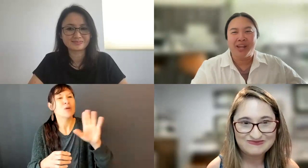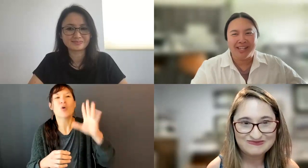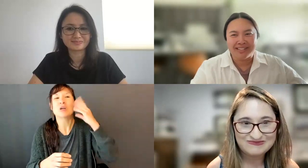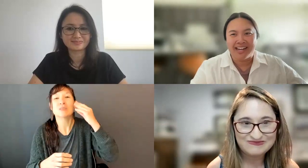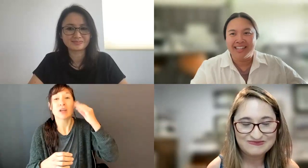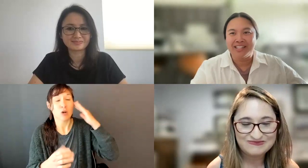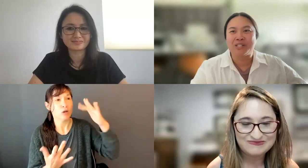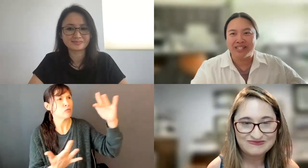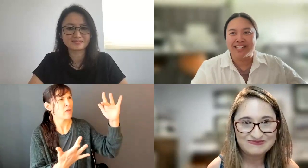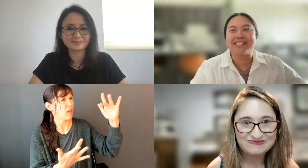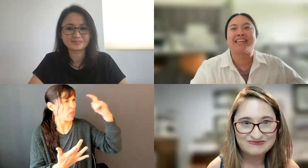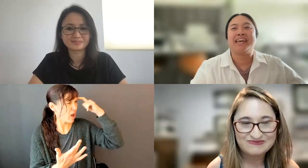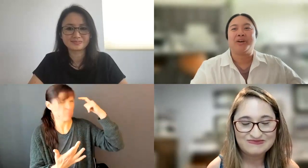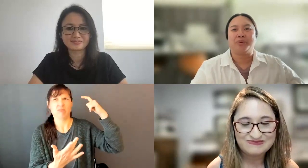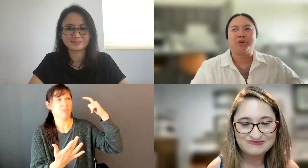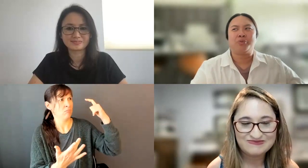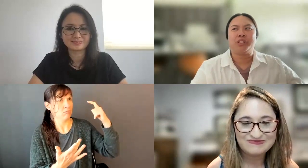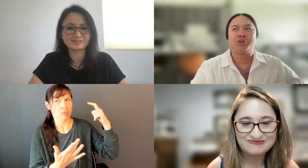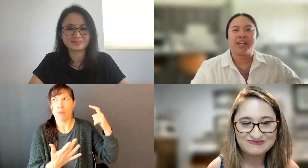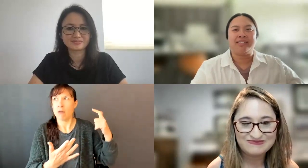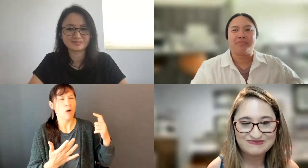wait, I think this business would be really great